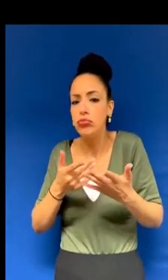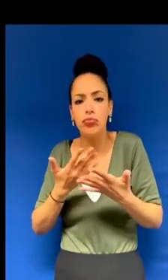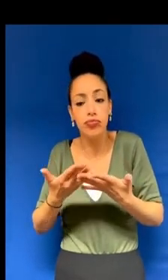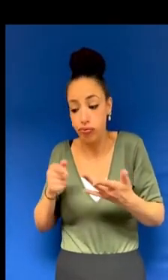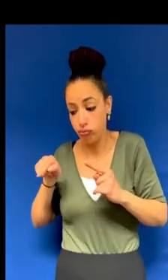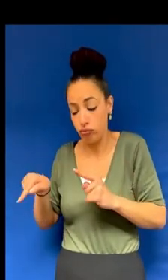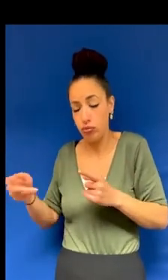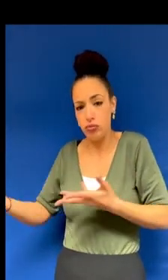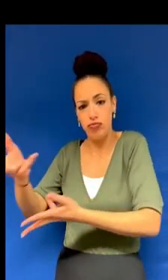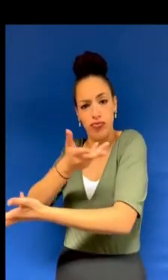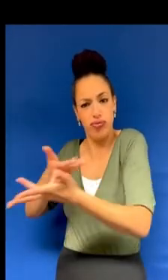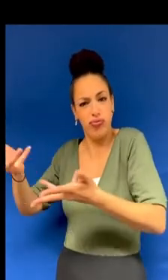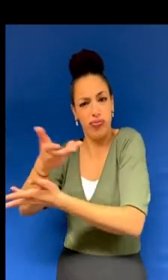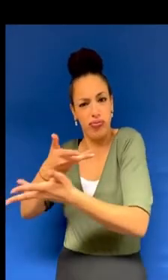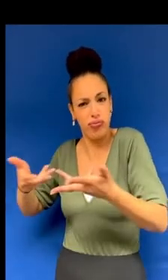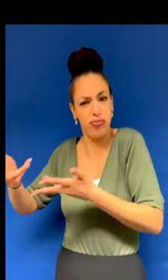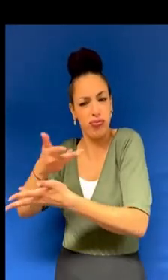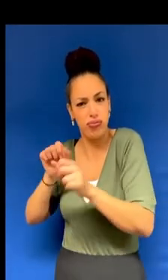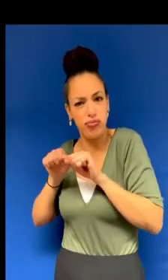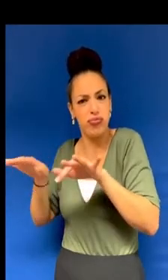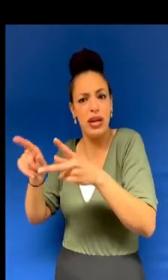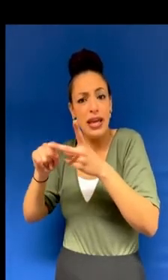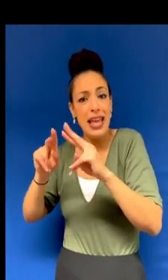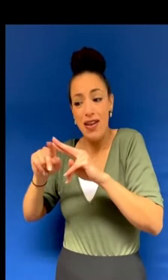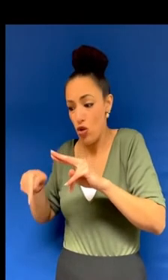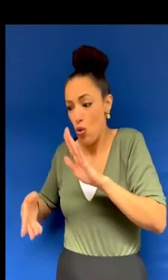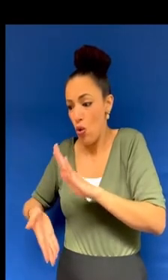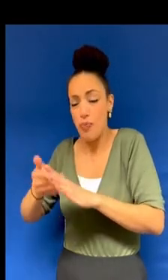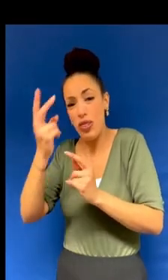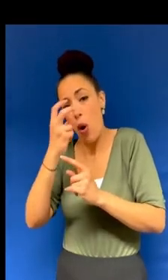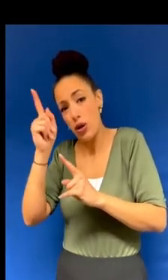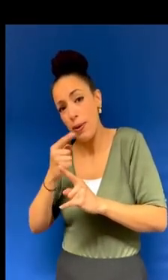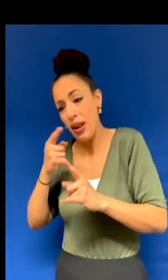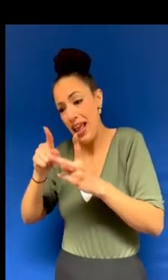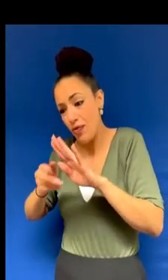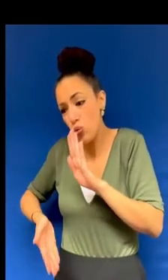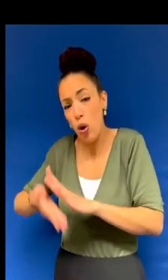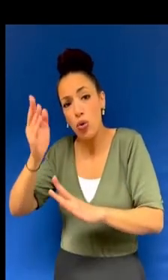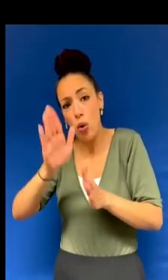access everything that's coming out on YouTube or on Twitter, or whatever it is. There was a lot of